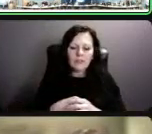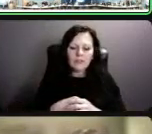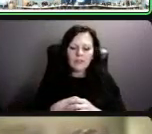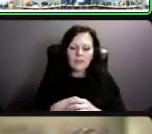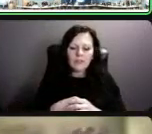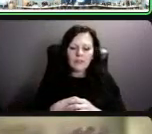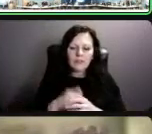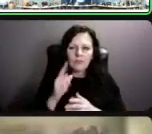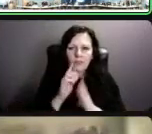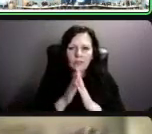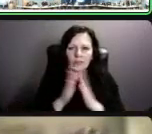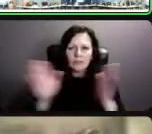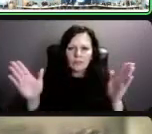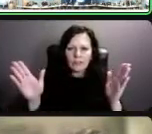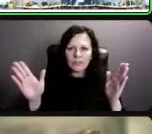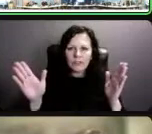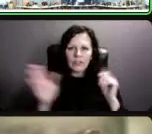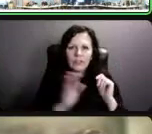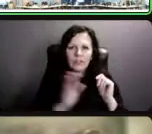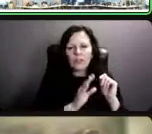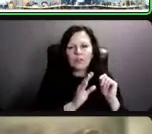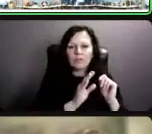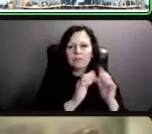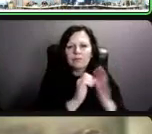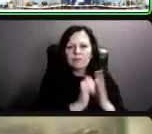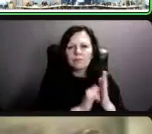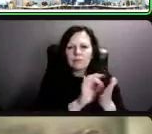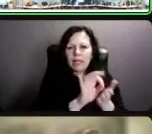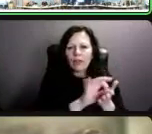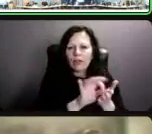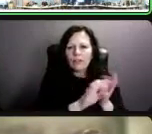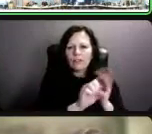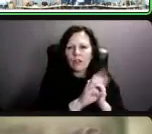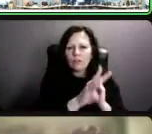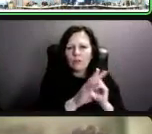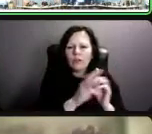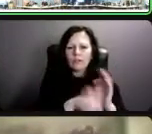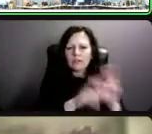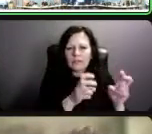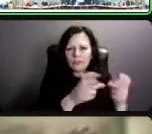HE IS THERE IN WANTING TO IN